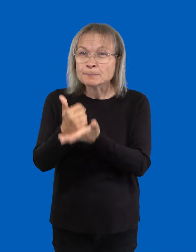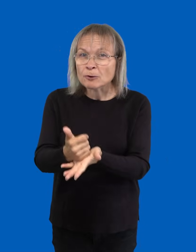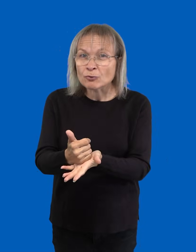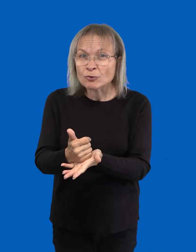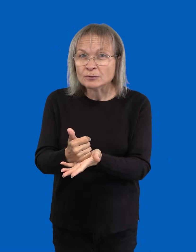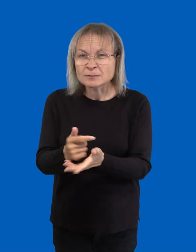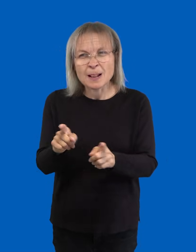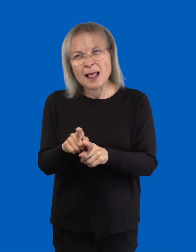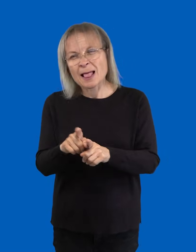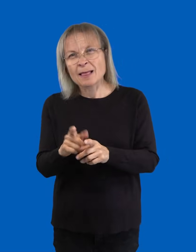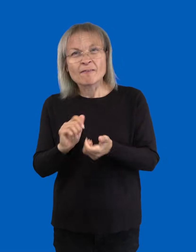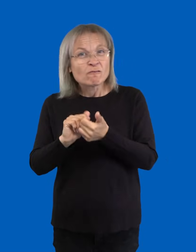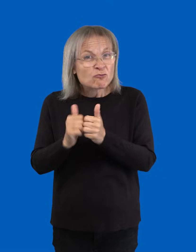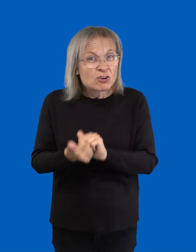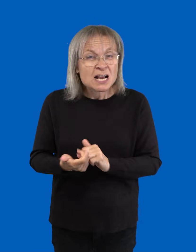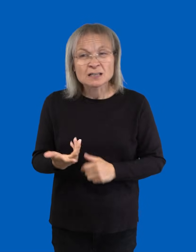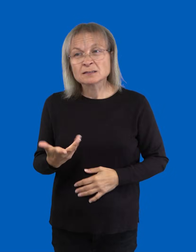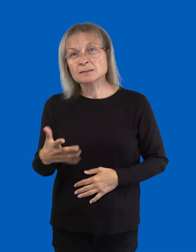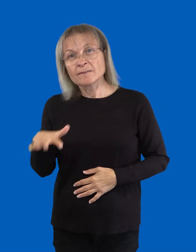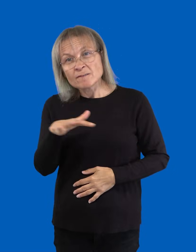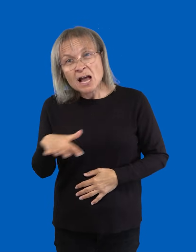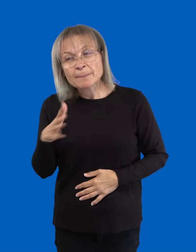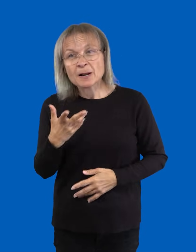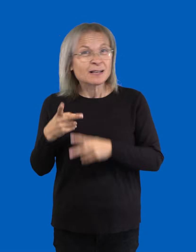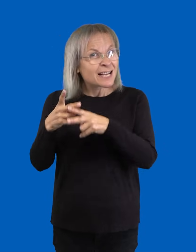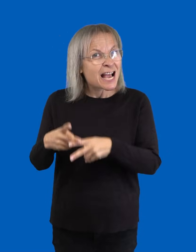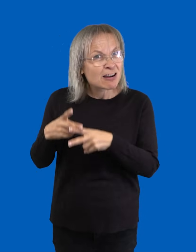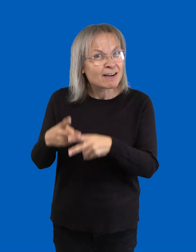such as a friend, relative, or carer.